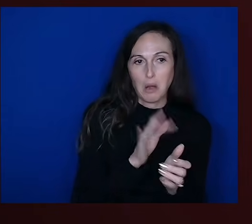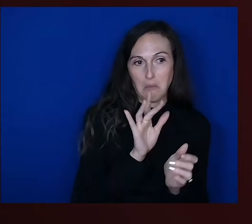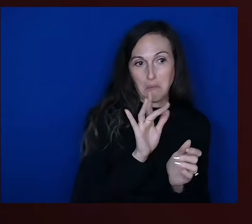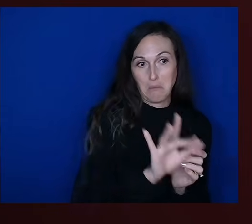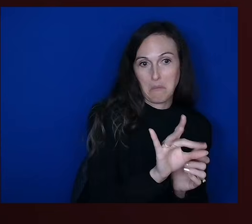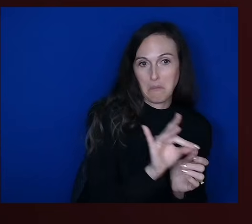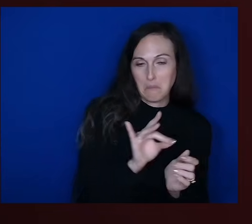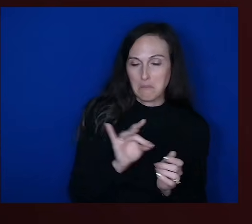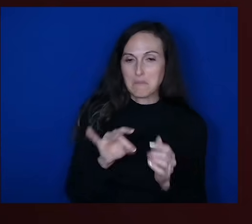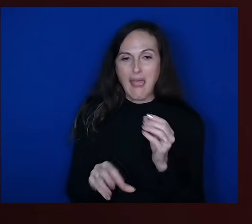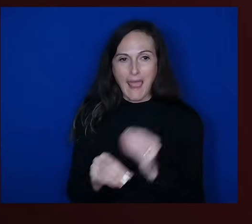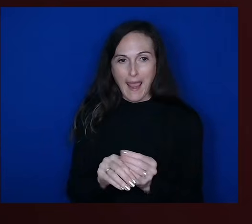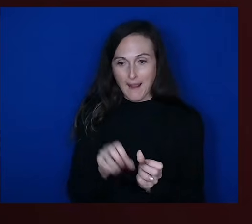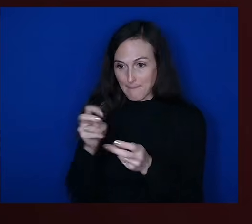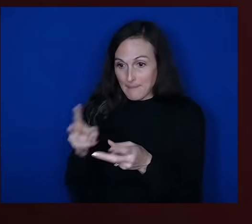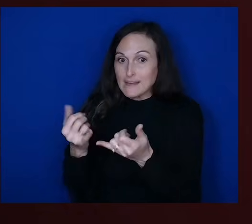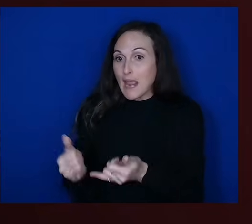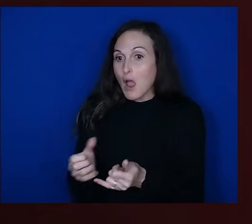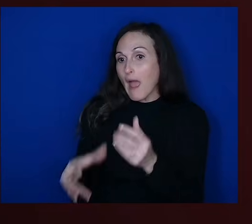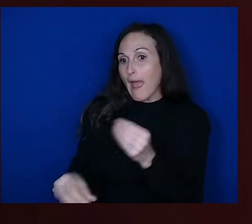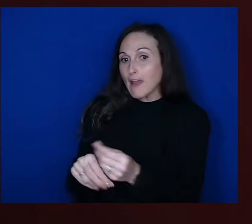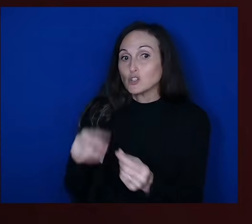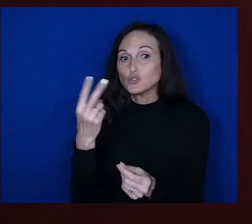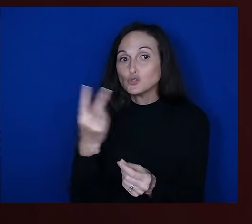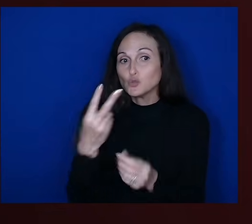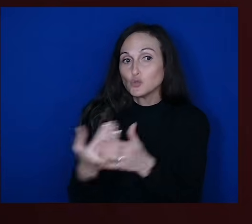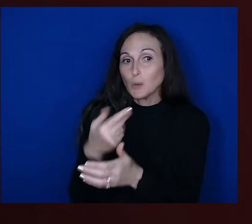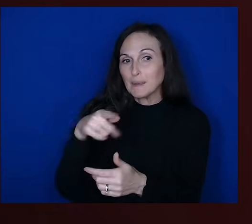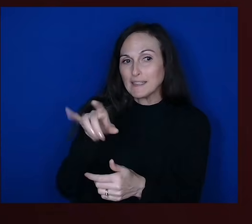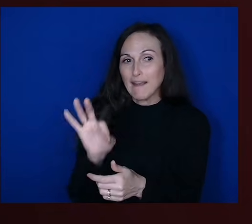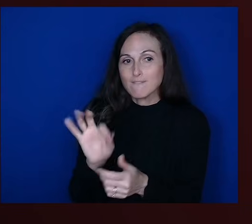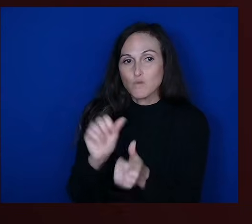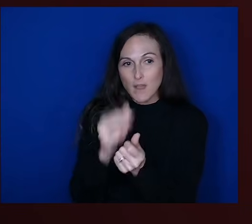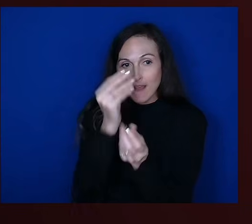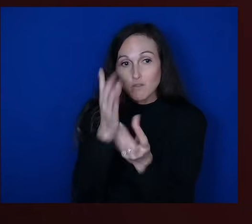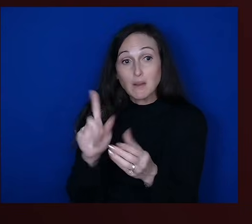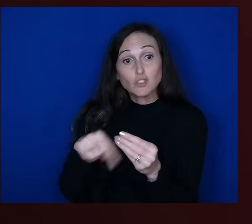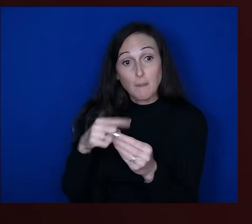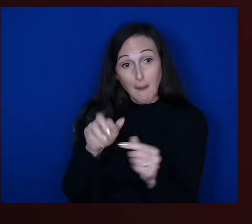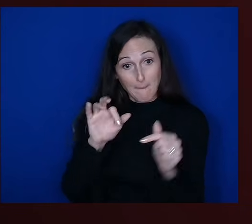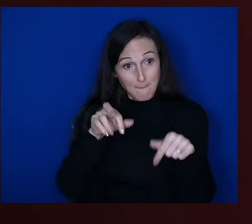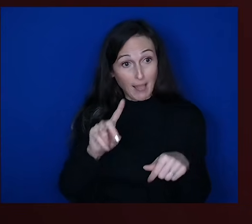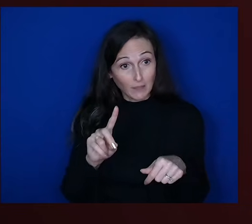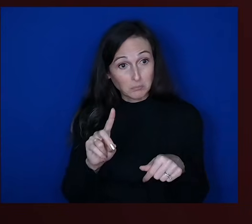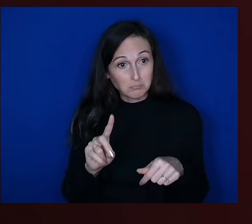So, now I've thrown in two PDFs with information about build, so let's go ahead and run that,